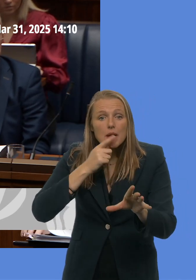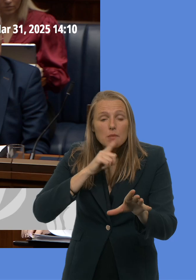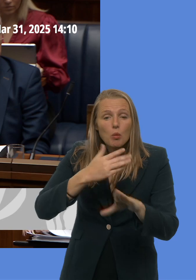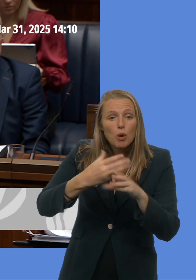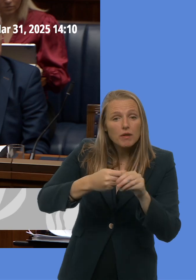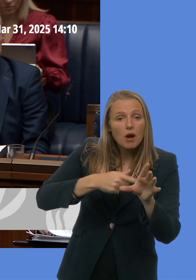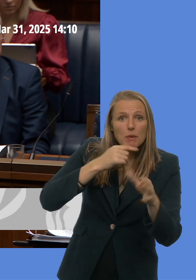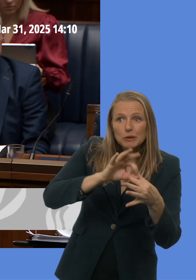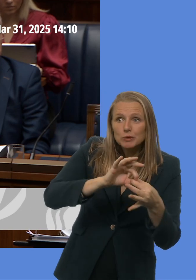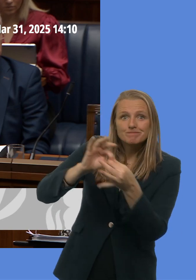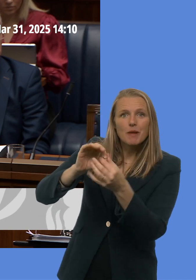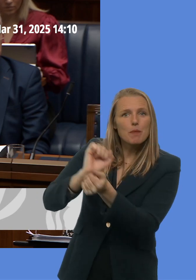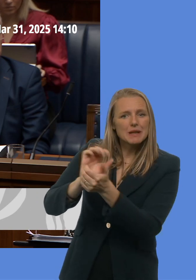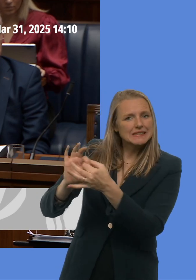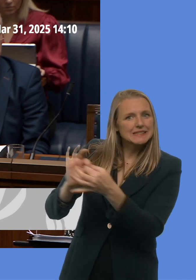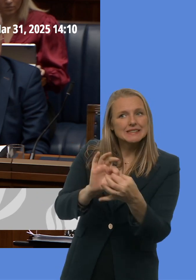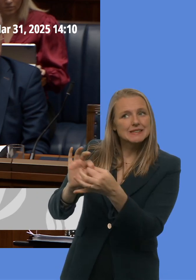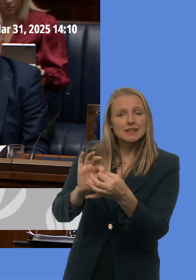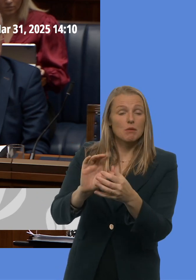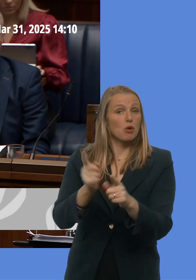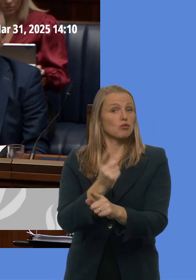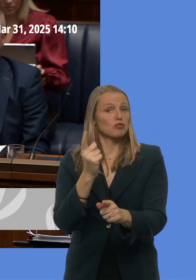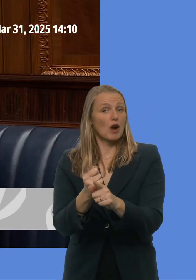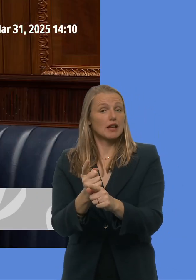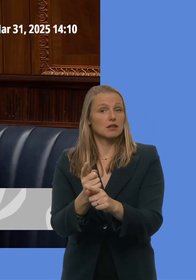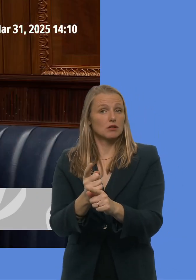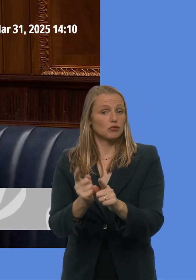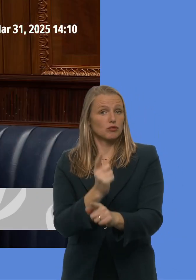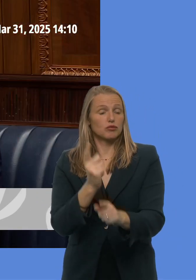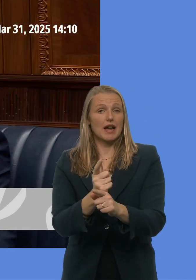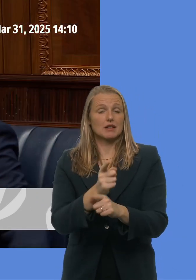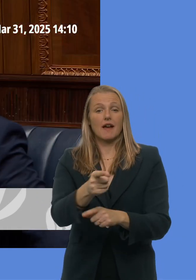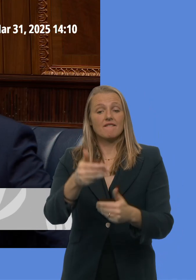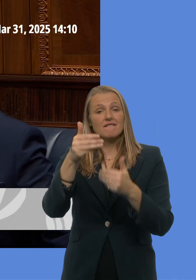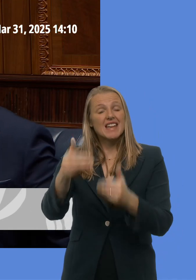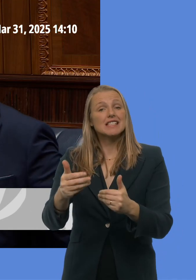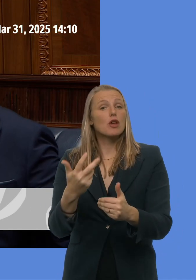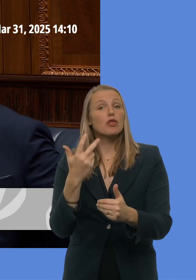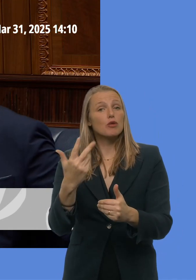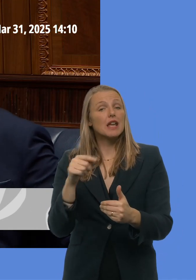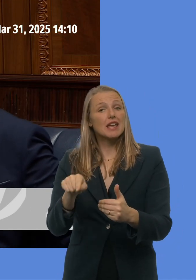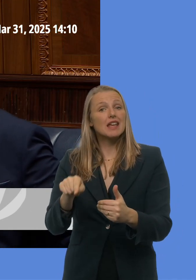The Member is absolutely right that there is no presumption, as I understand it, that phase 3 will apply to the same areas.